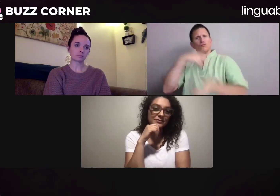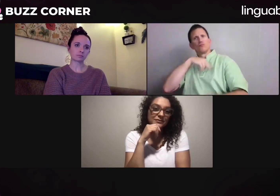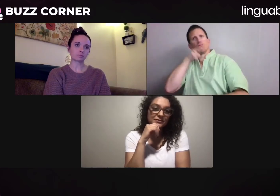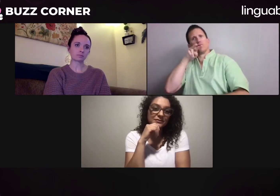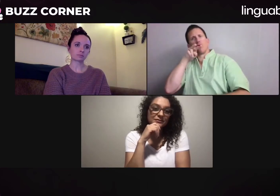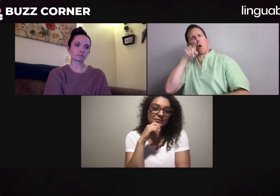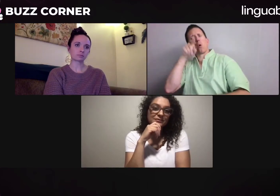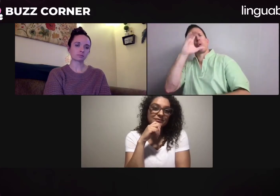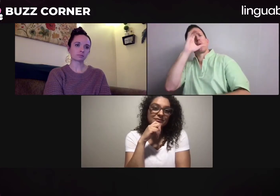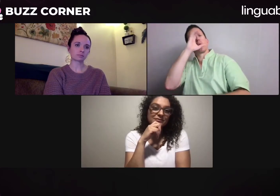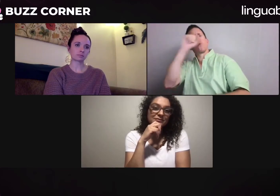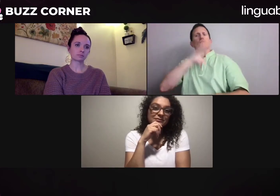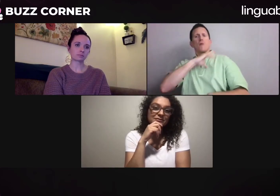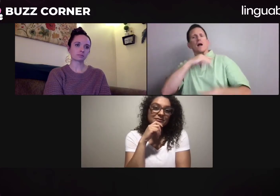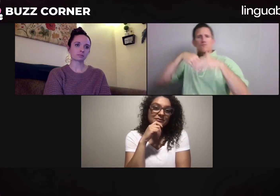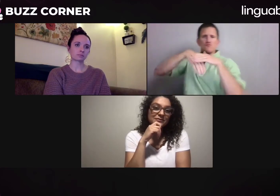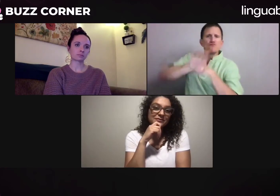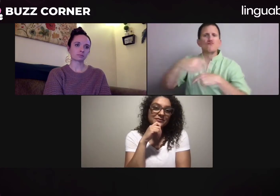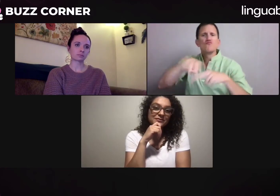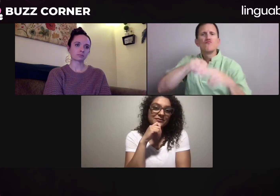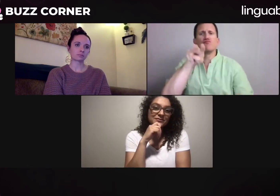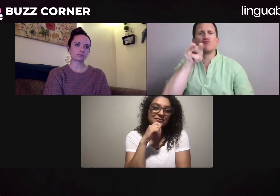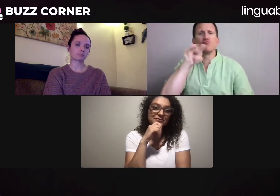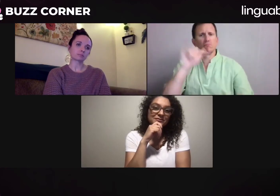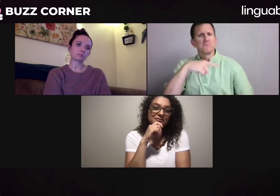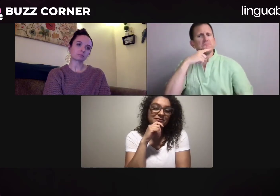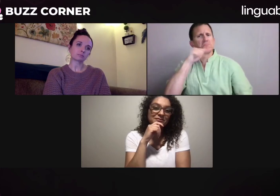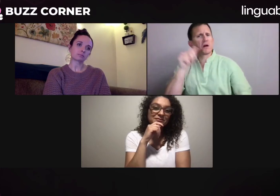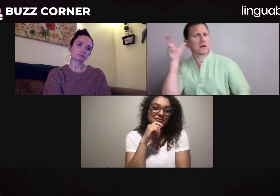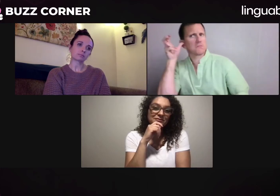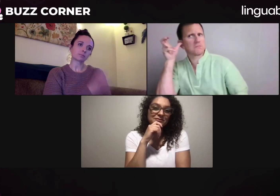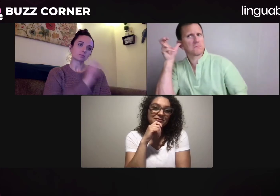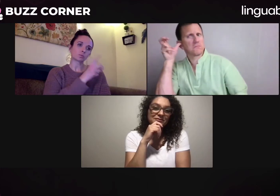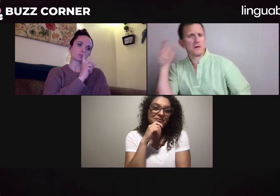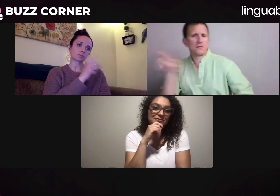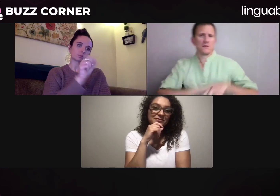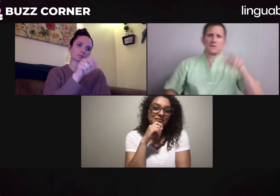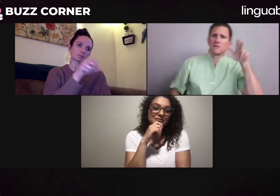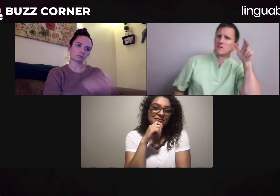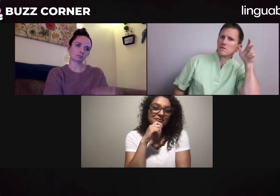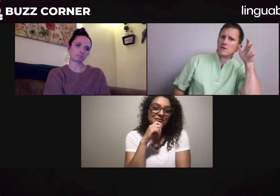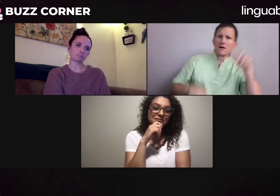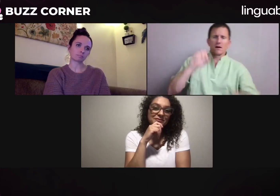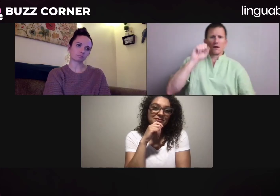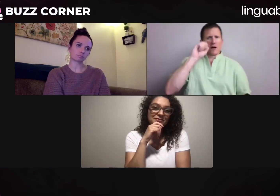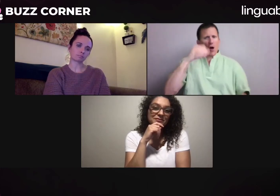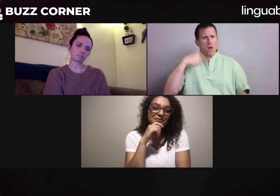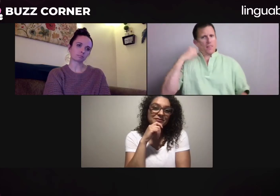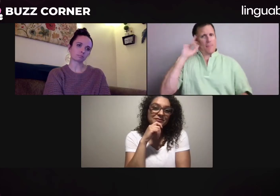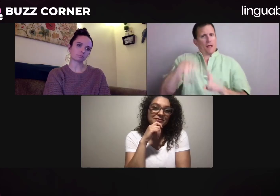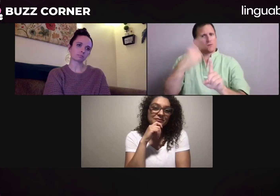I'll go to another workshop and there will be an interpreter there and I will just sit in and I don't have to announce myself.